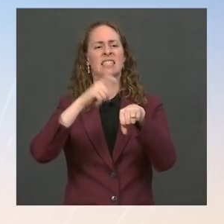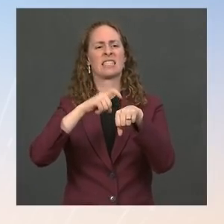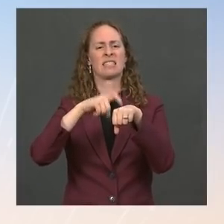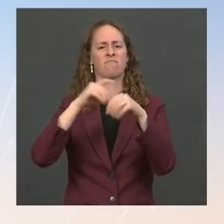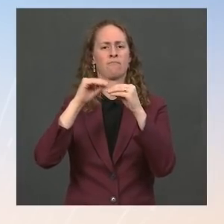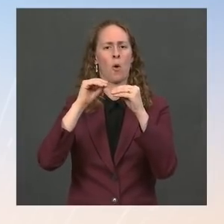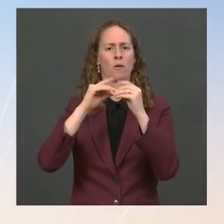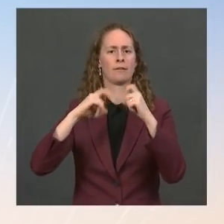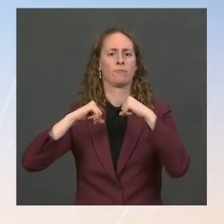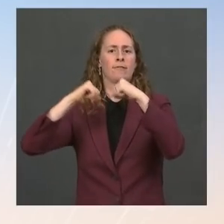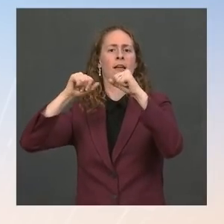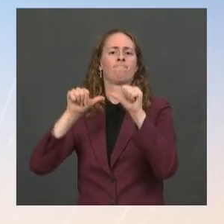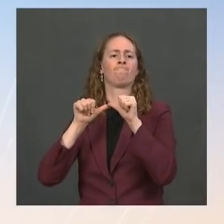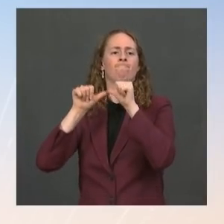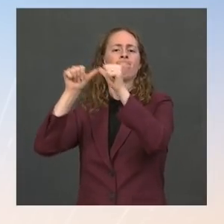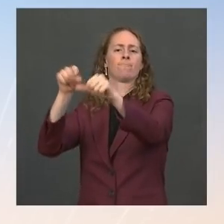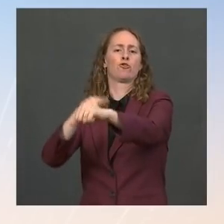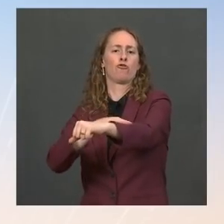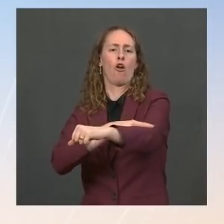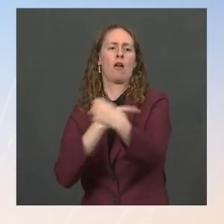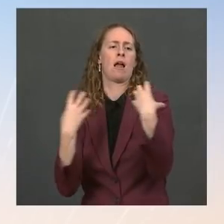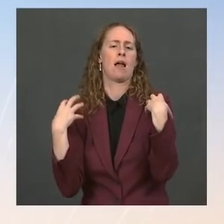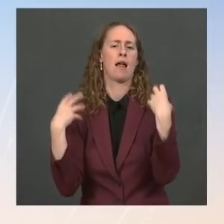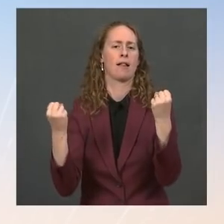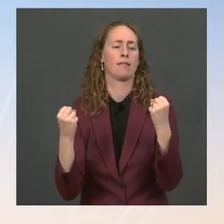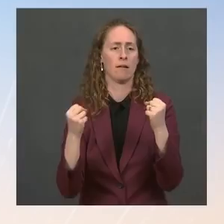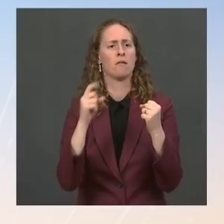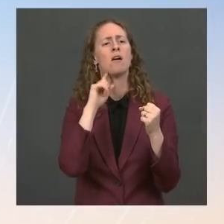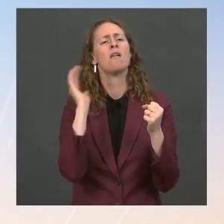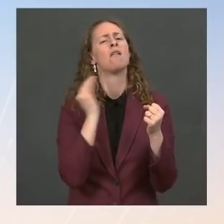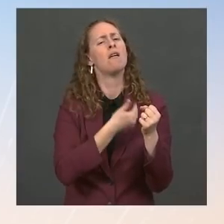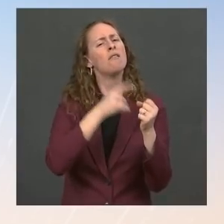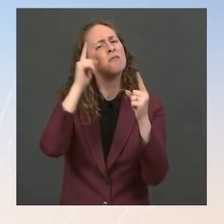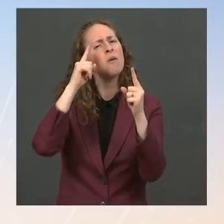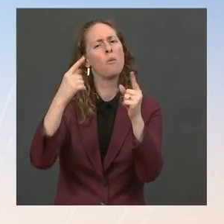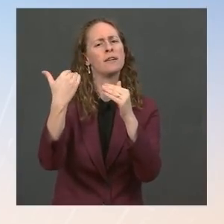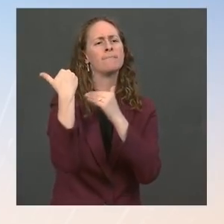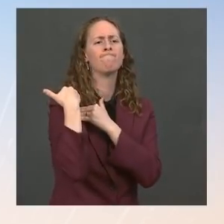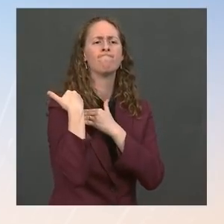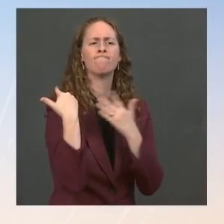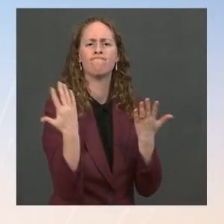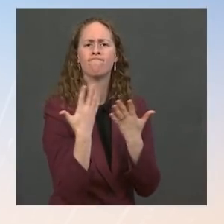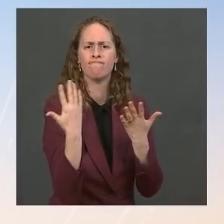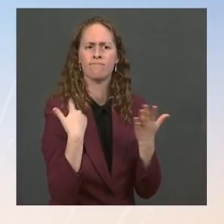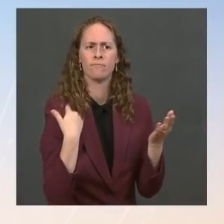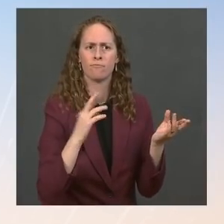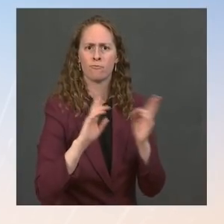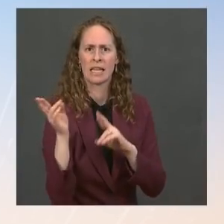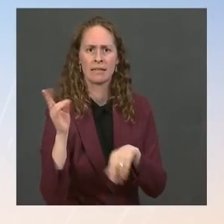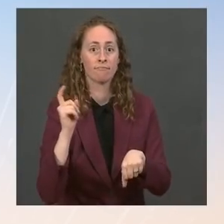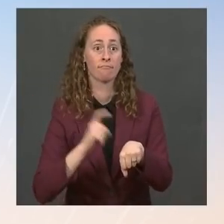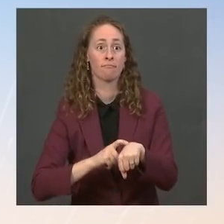Our objective and our role is to ensure we have the capacity, the number of shots to provide them to the American people.